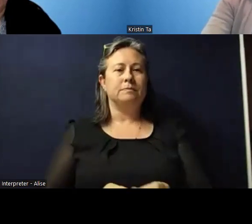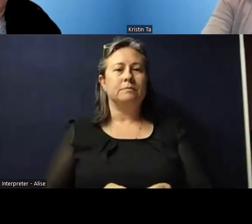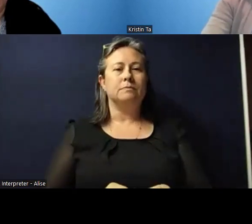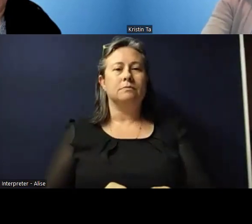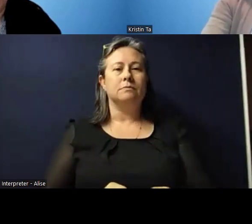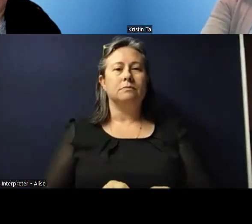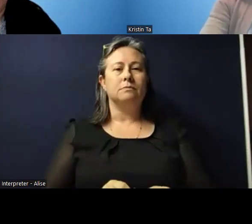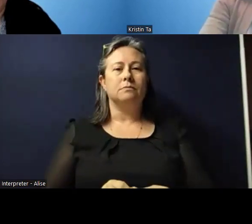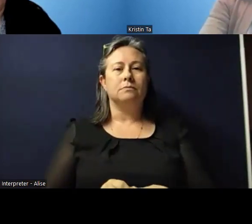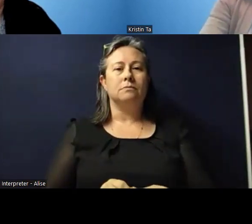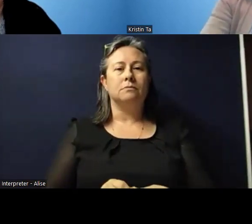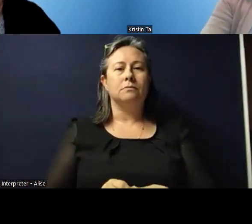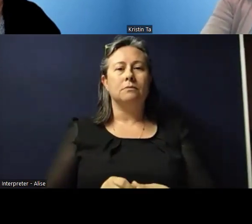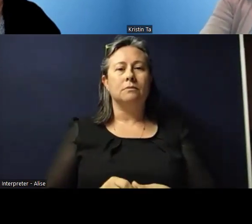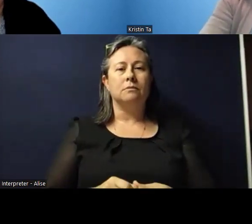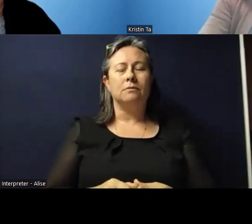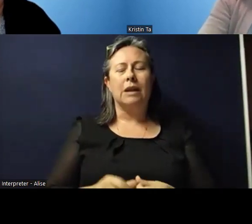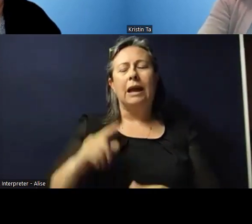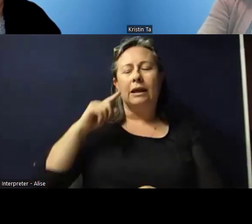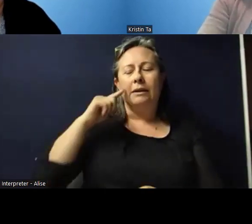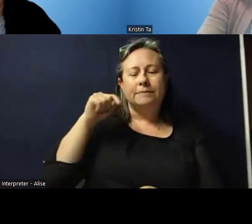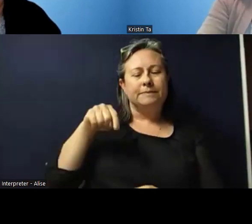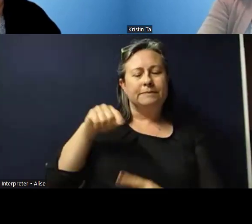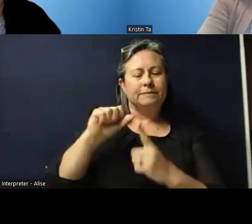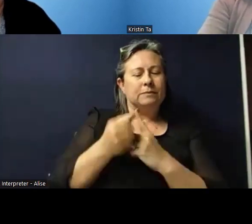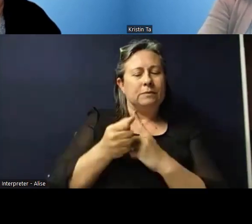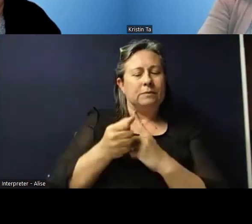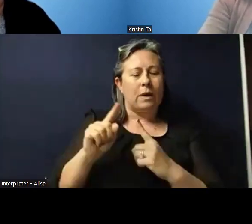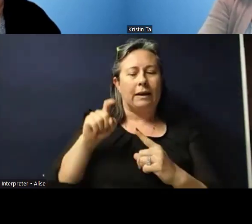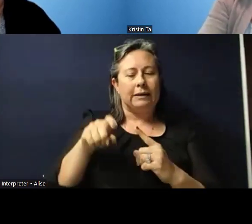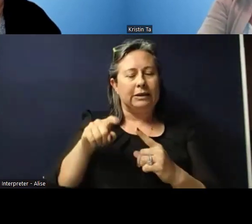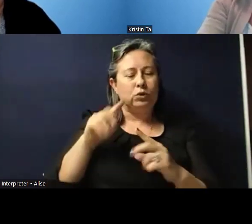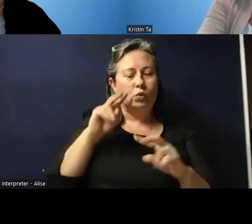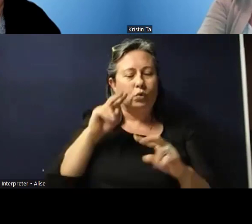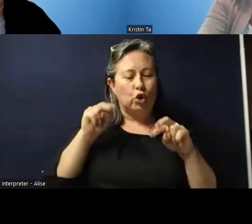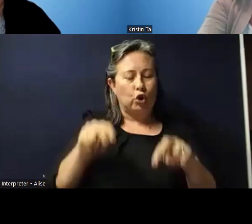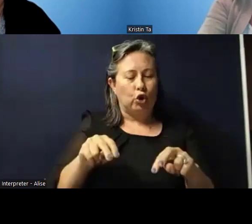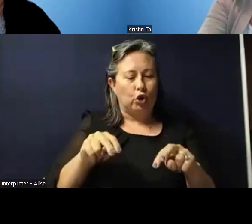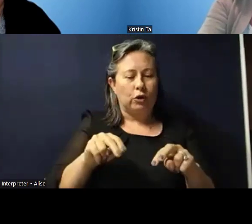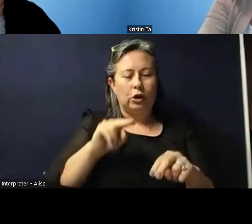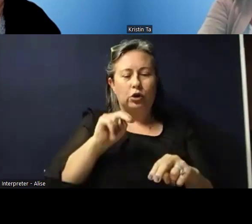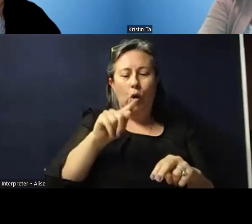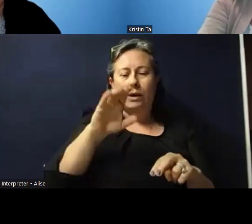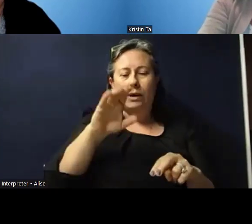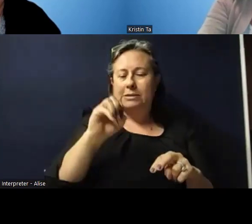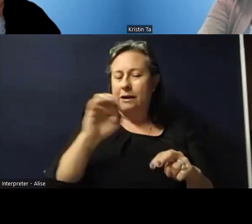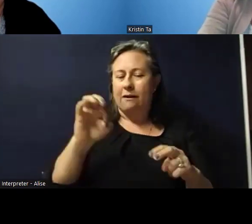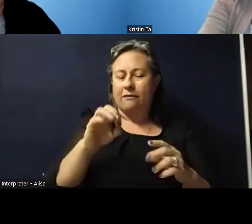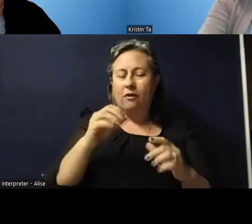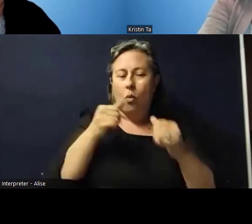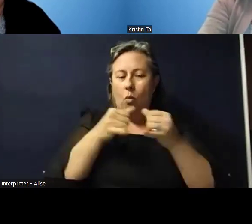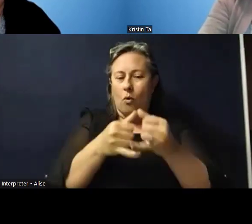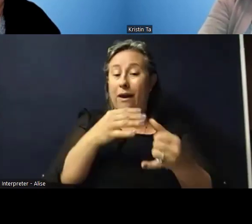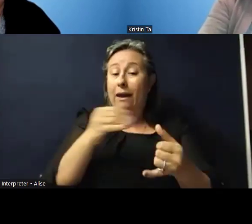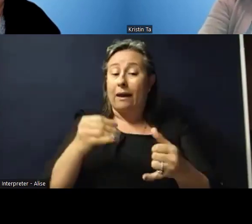Kristin Ta: Sure. So I think this is a situation where you really need to look at both your Notice of Award and the Grants Policy Statement because it really breaks out